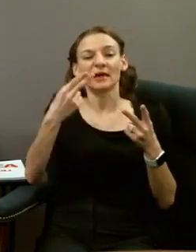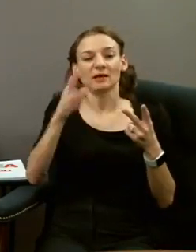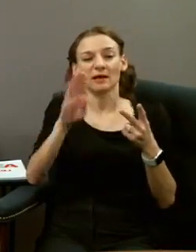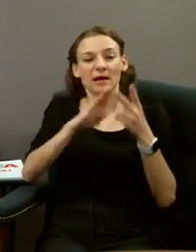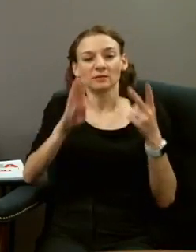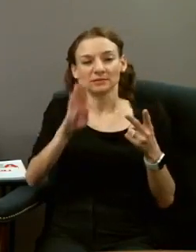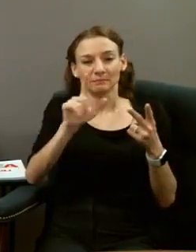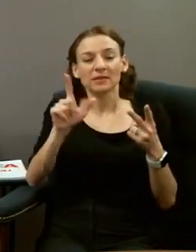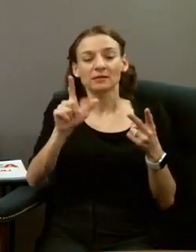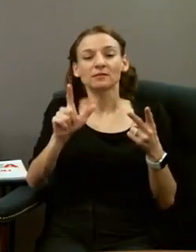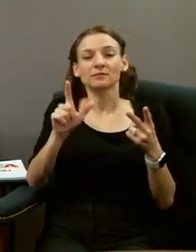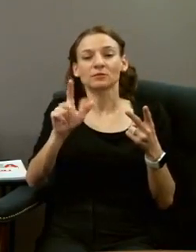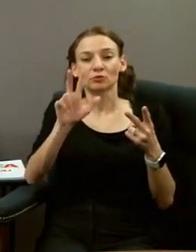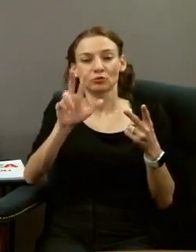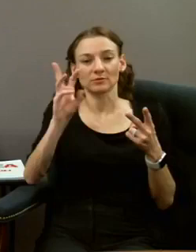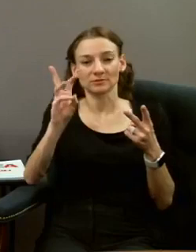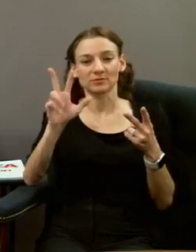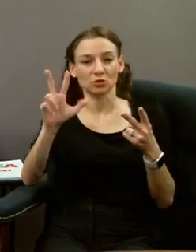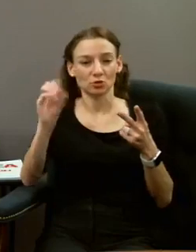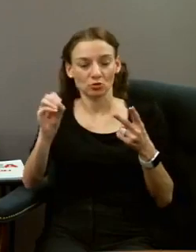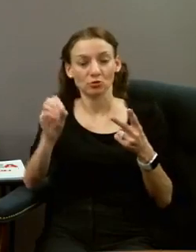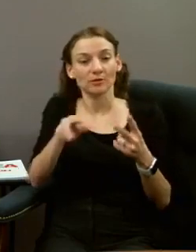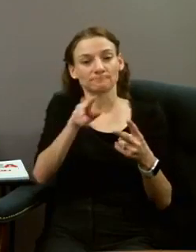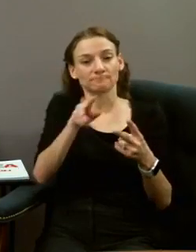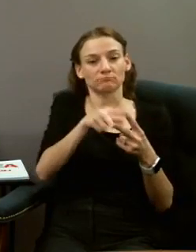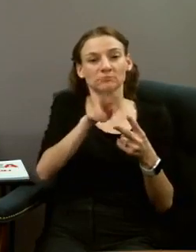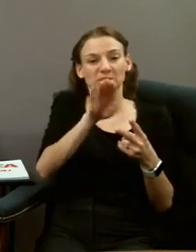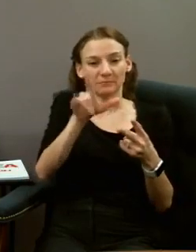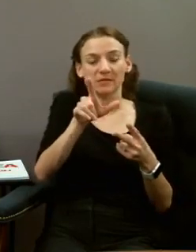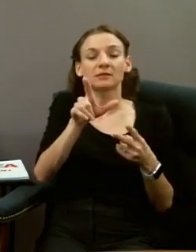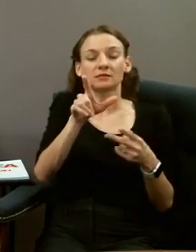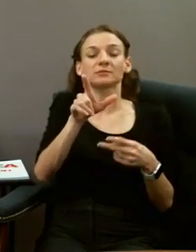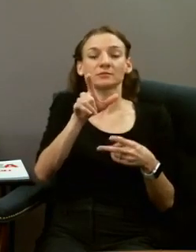Those two bills have the same prohibition